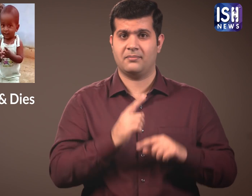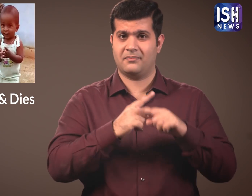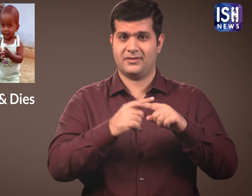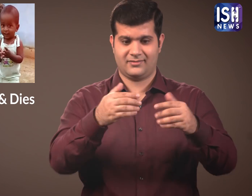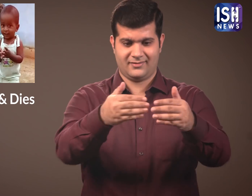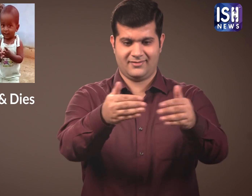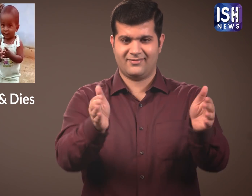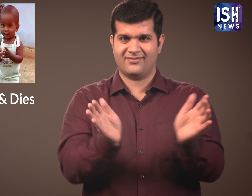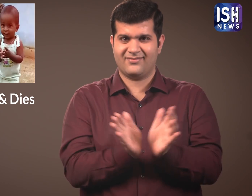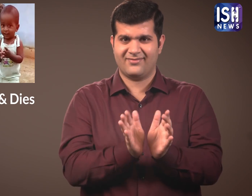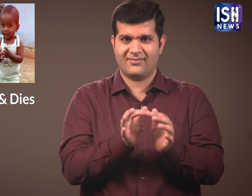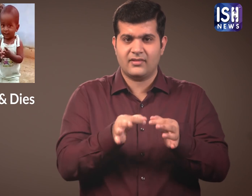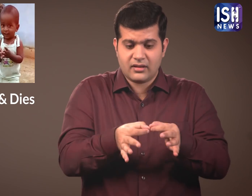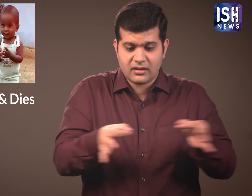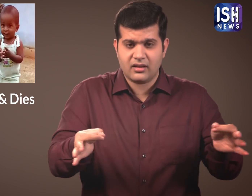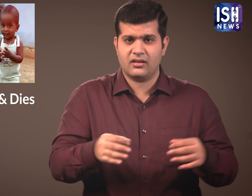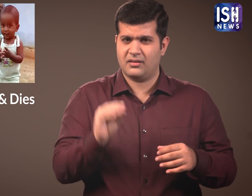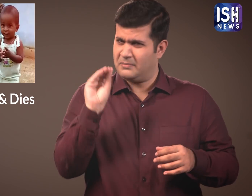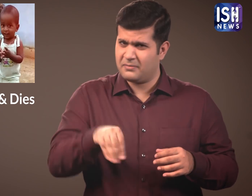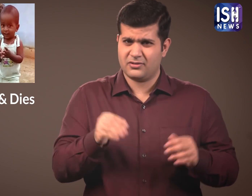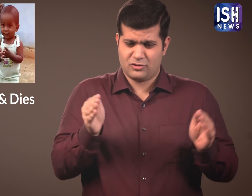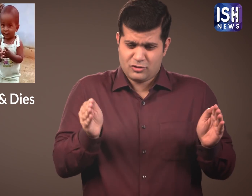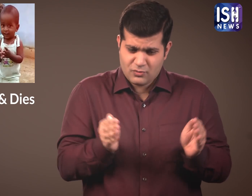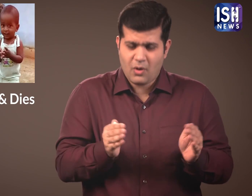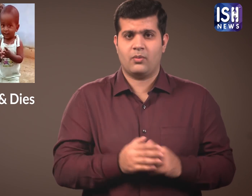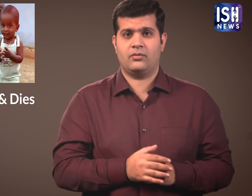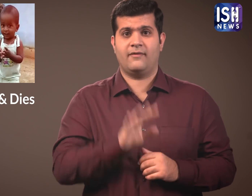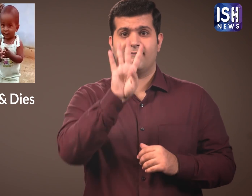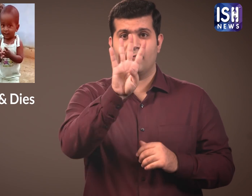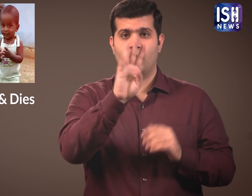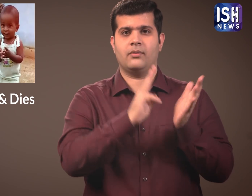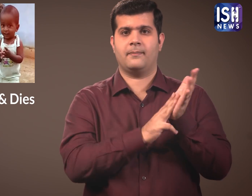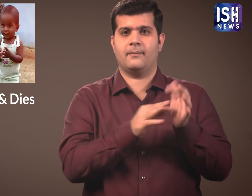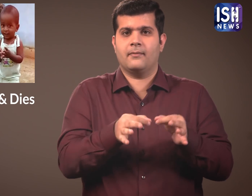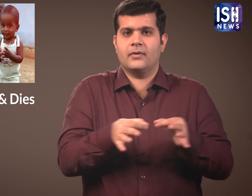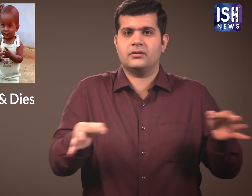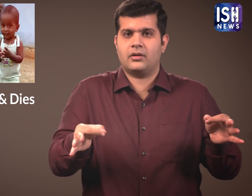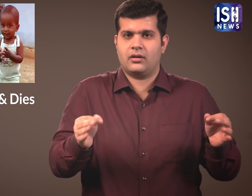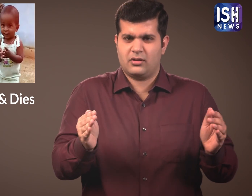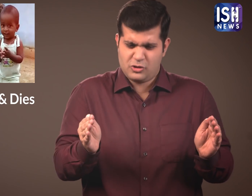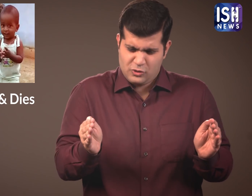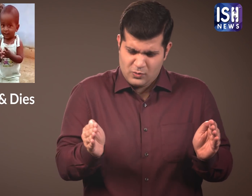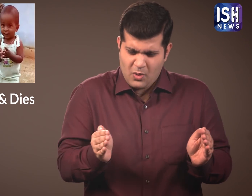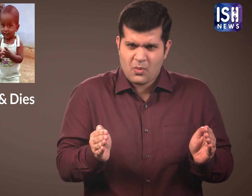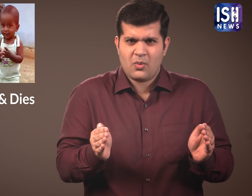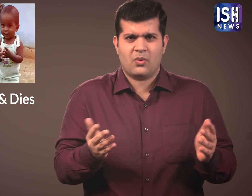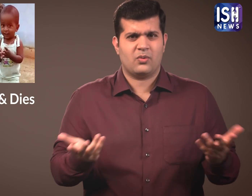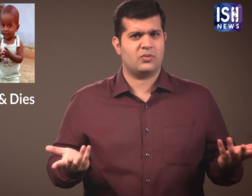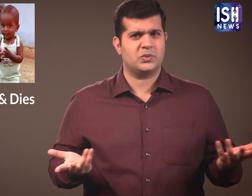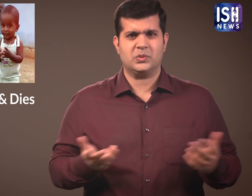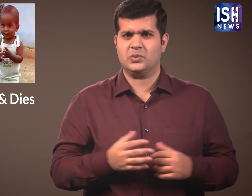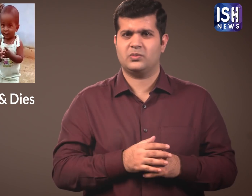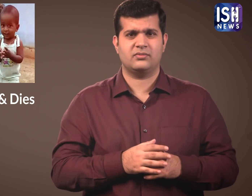The borewell was just 4 metres wide. It was very small.